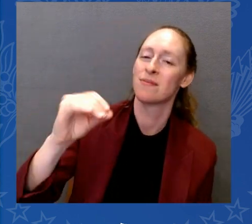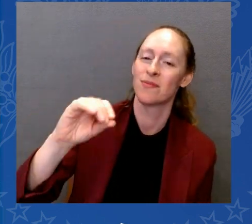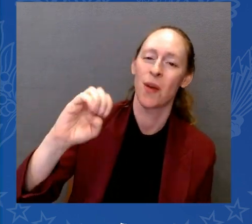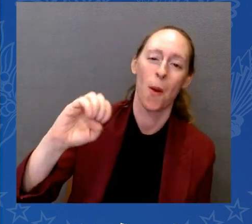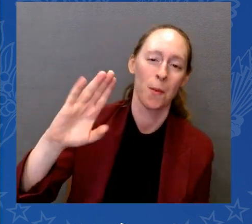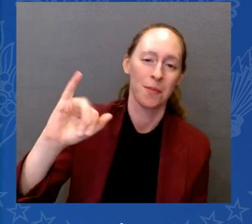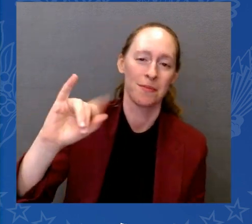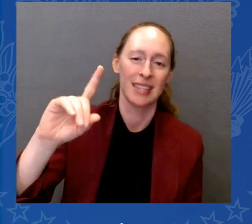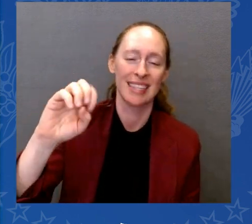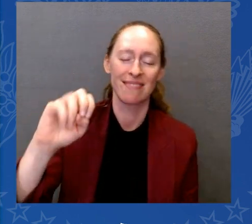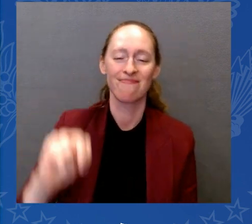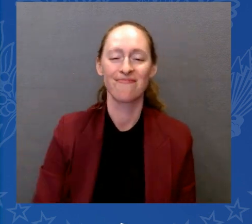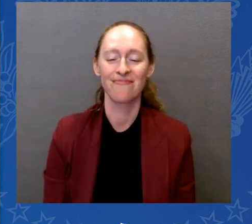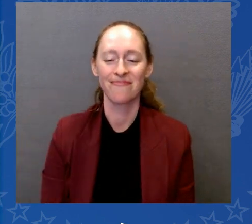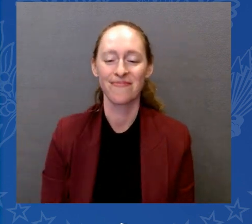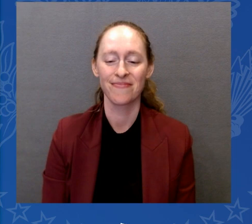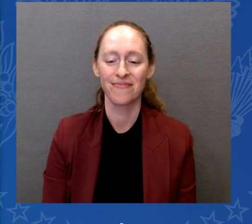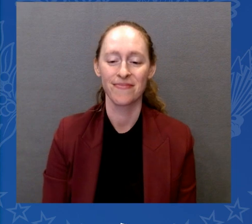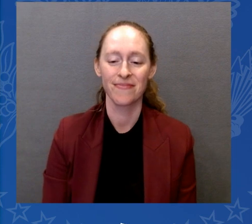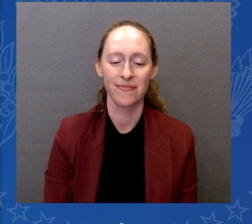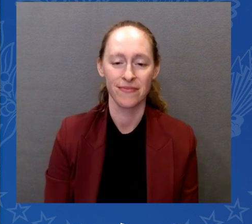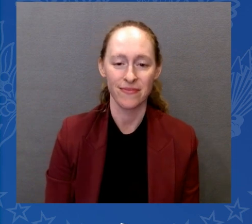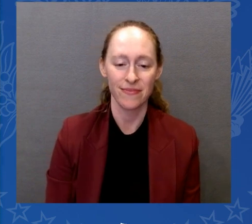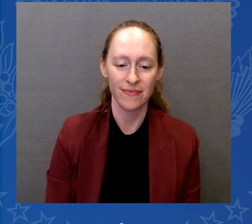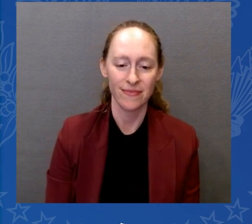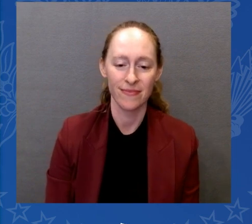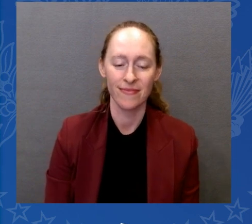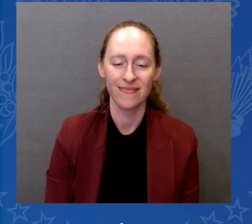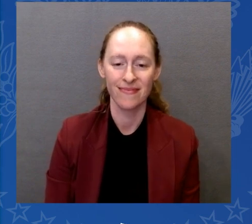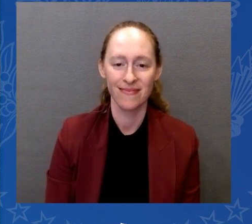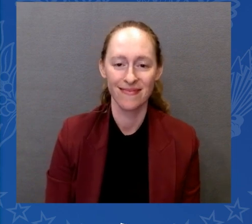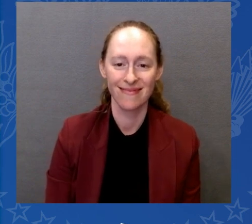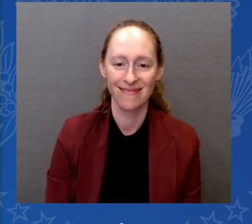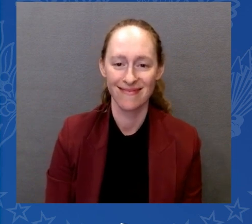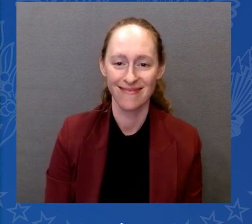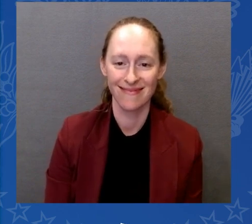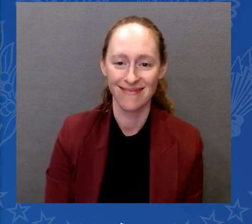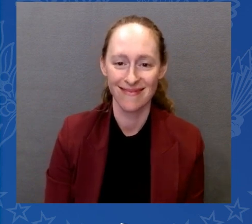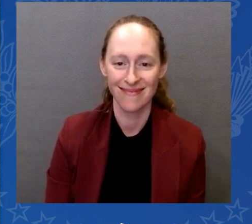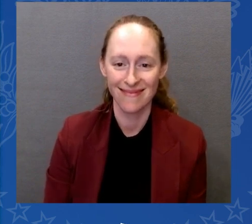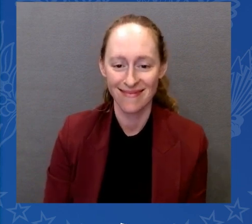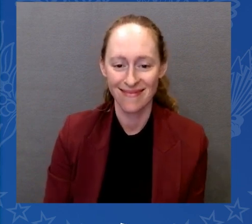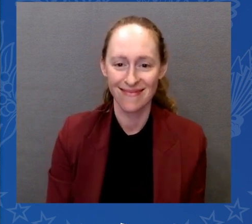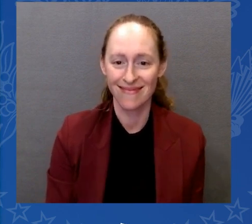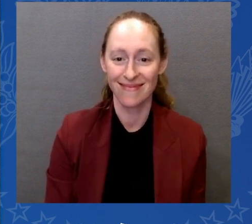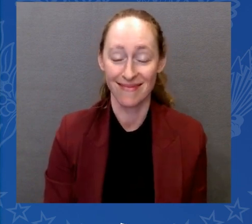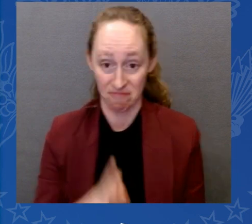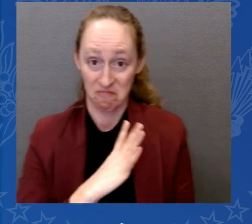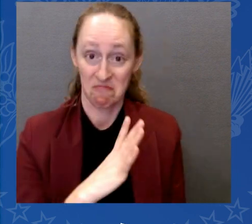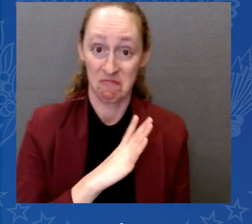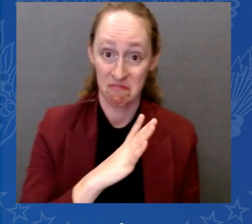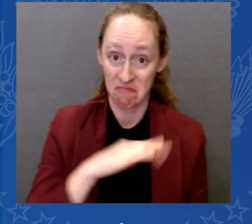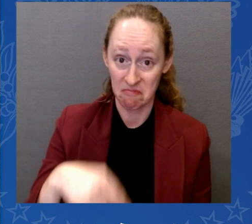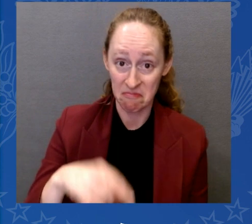Is this one working? Hello, hello, hello. Not working, is it? Is this -- can you hear me? Audeince: Yeah!